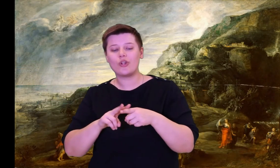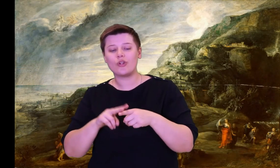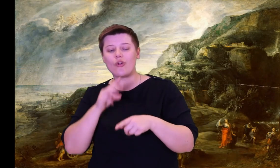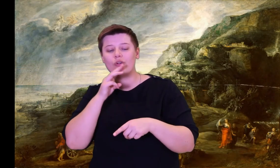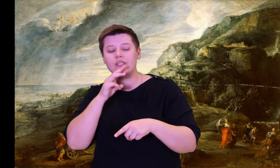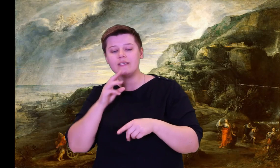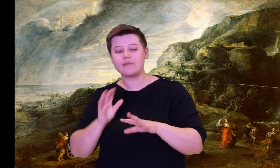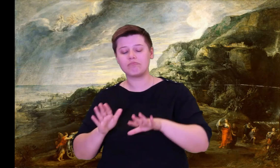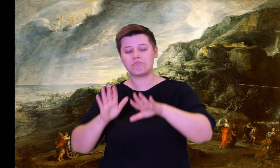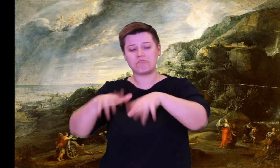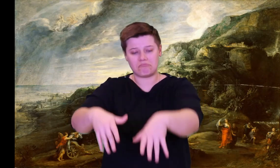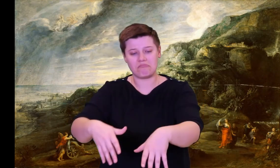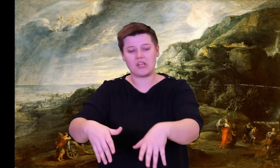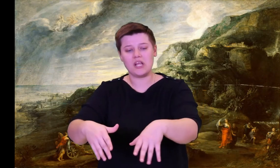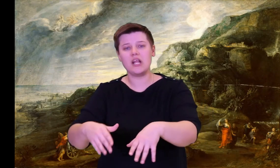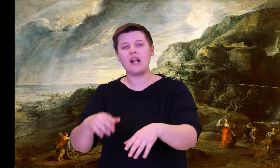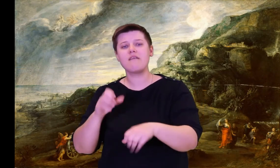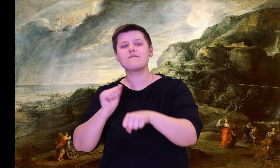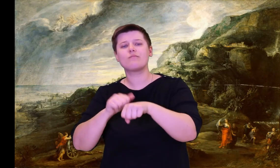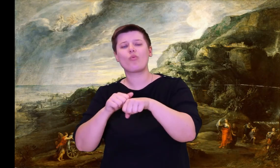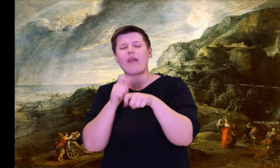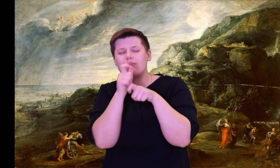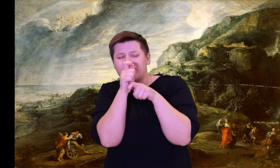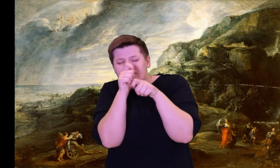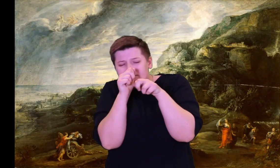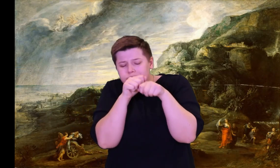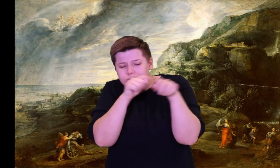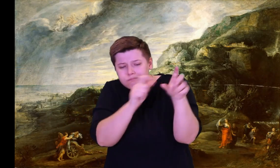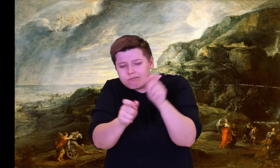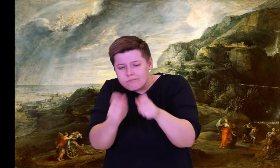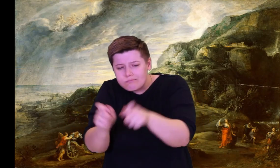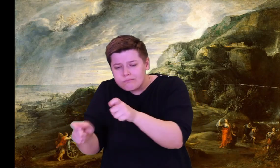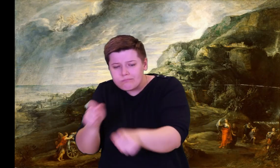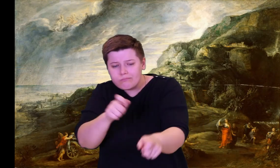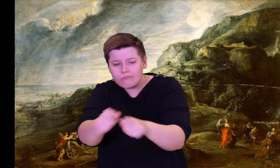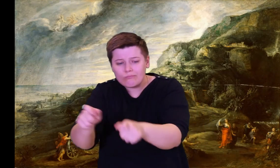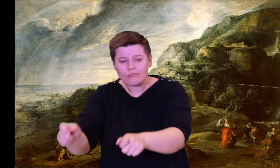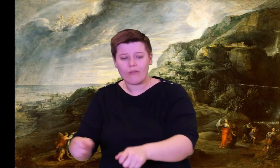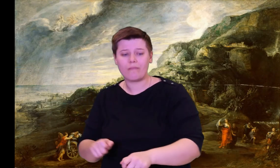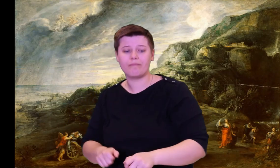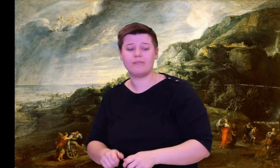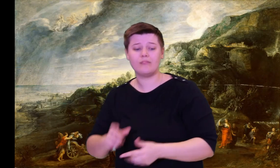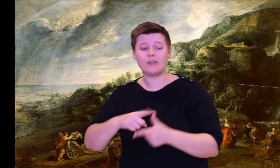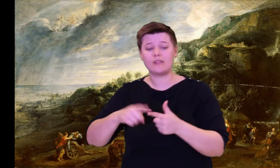Then they sat on the riverbank and ate, and waited for the sun to dry the clothes.